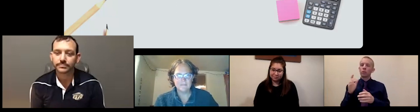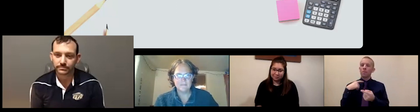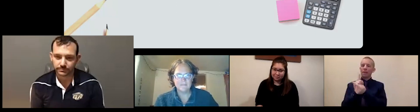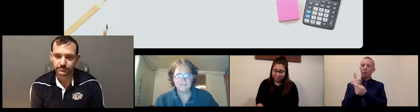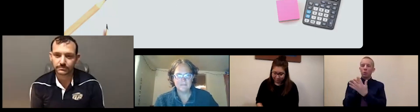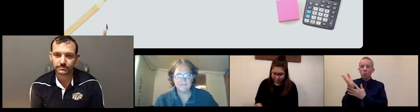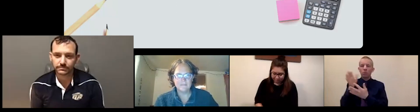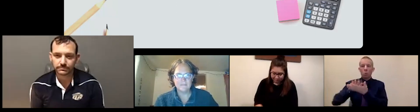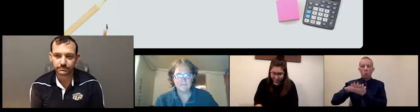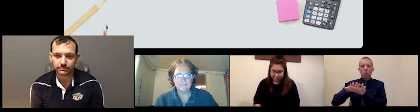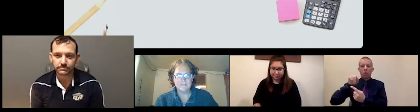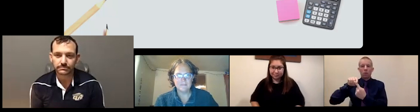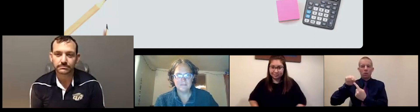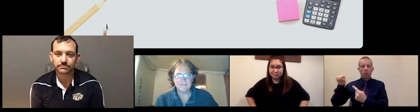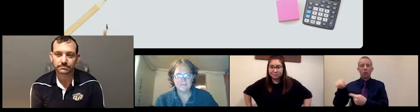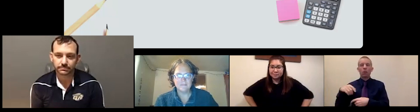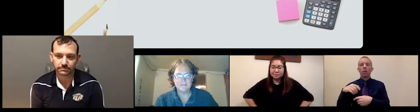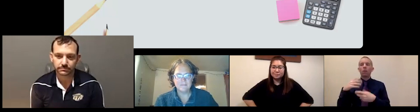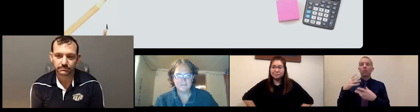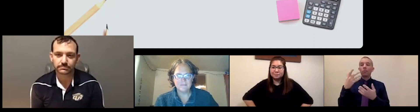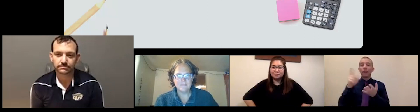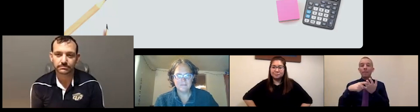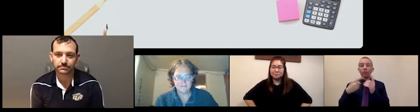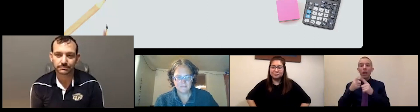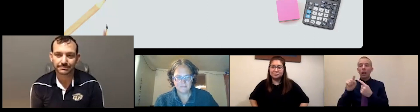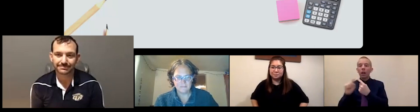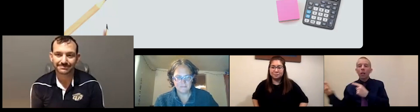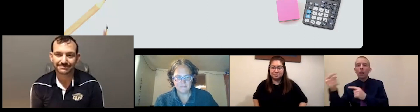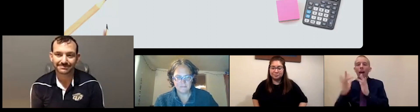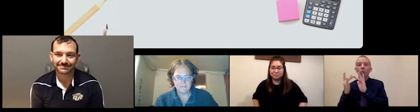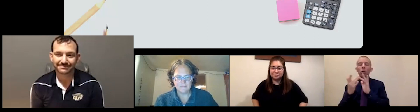I met them through school. Sometimes through friends, with networking.